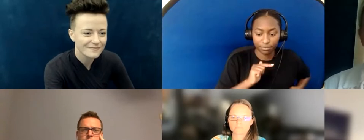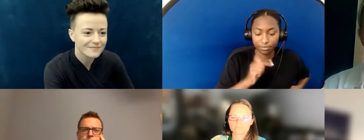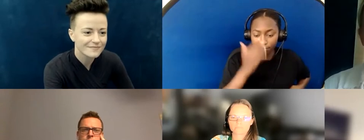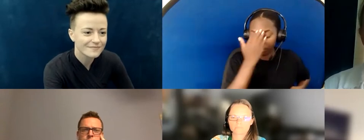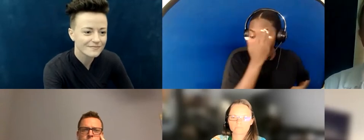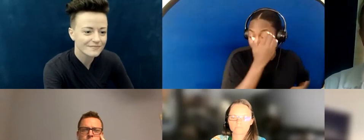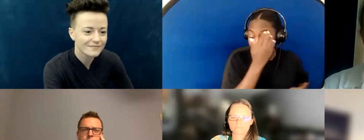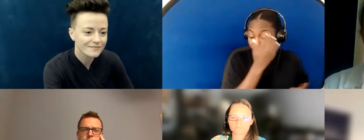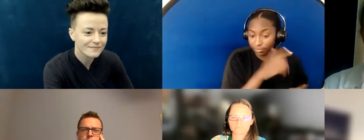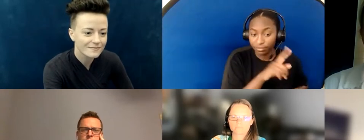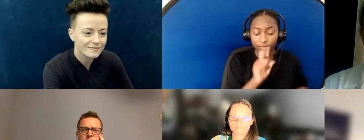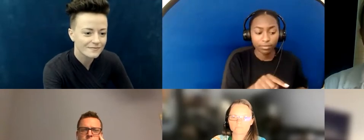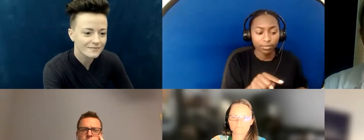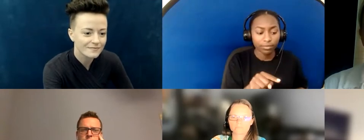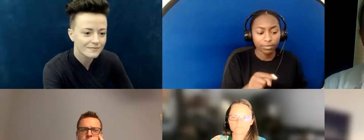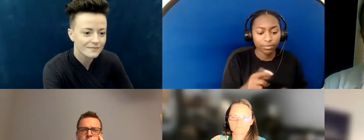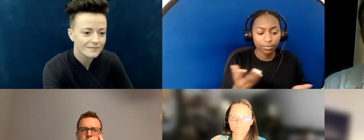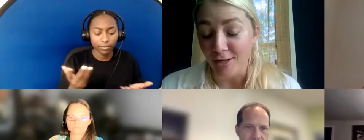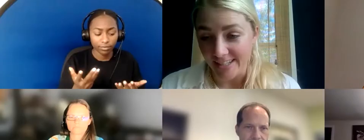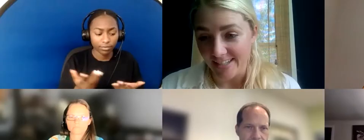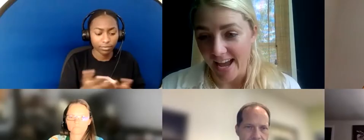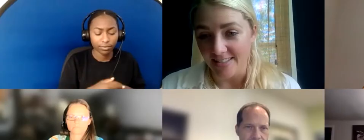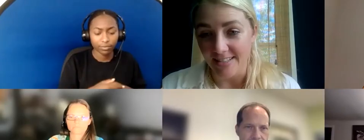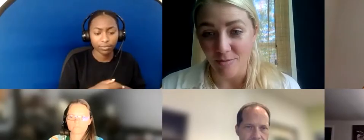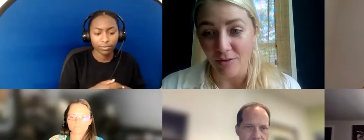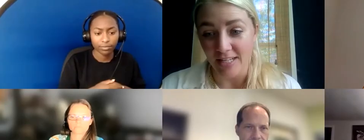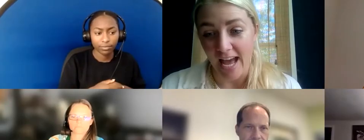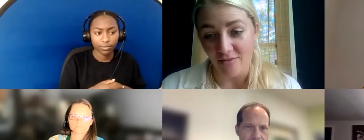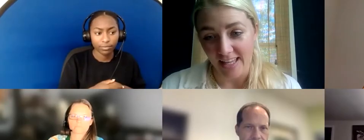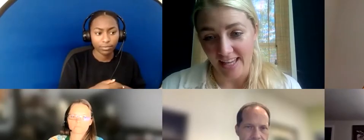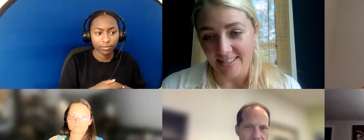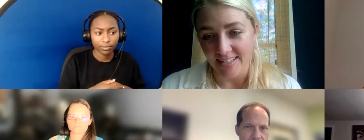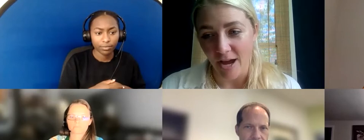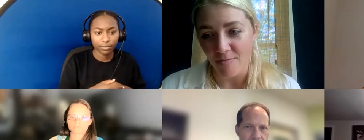"What does it look like to get started "as a disability advocate?"